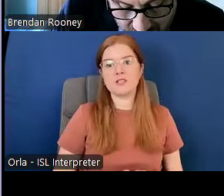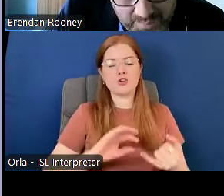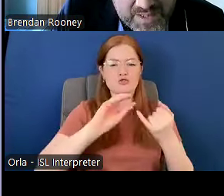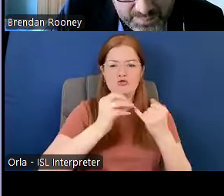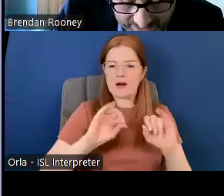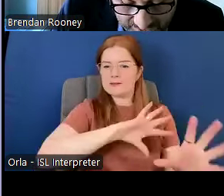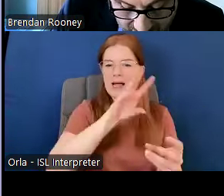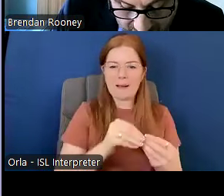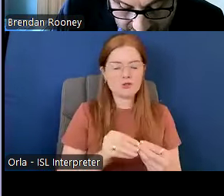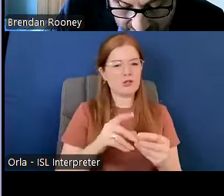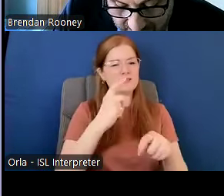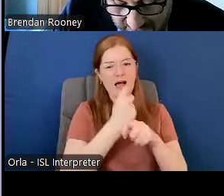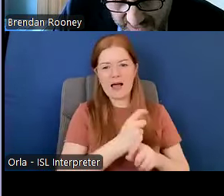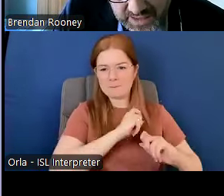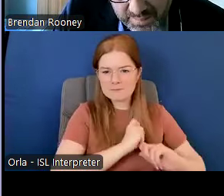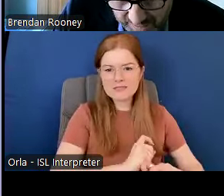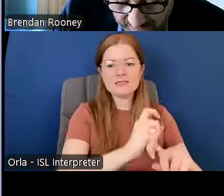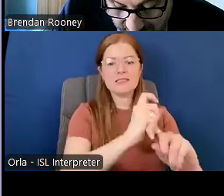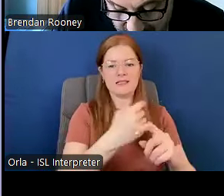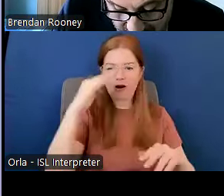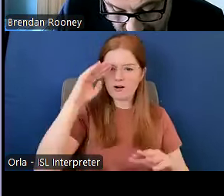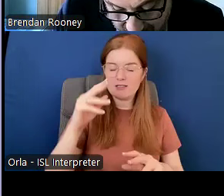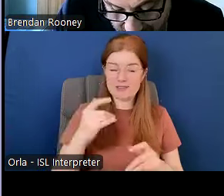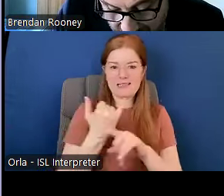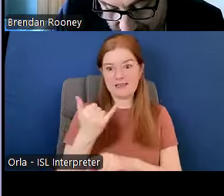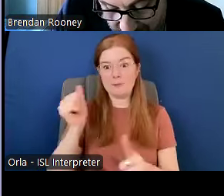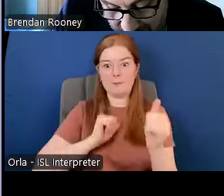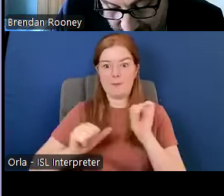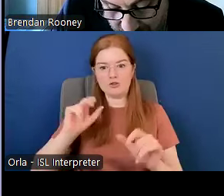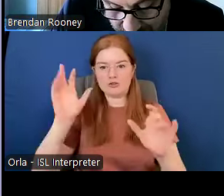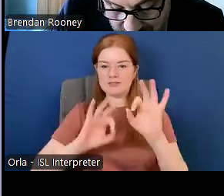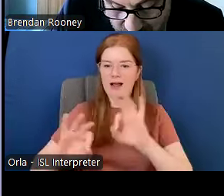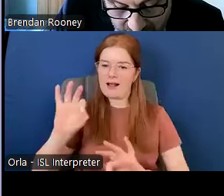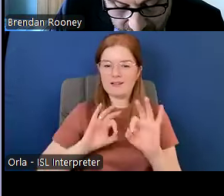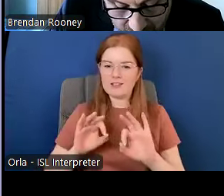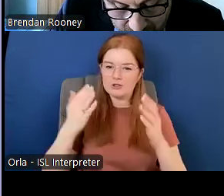timeless pastoral Ireland in a distinctly modern idiom, it reflects Jellett's view of